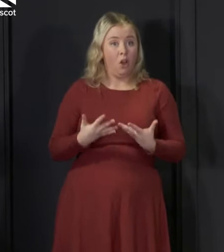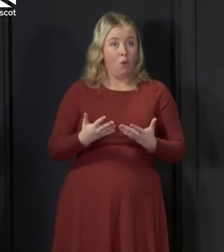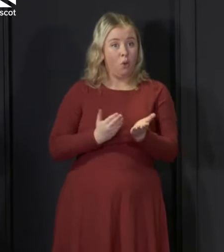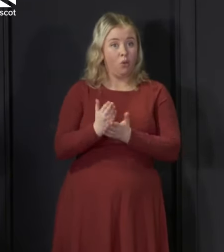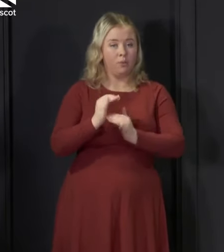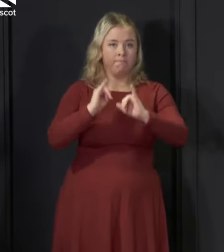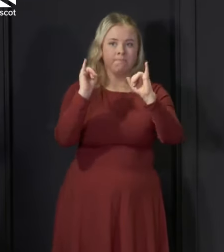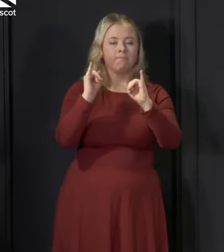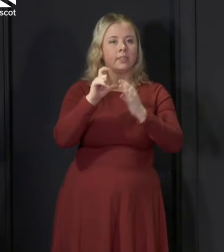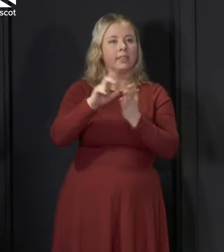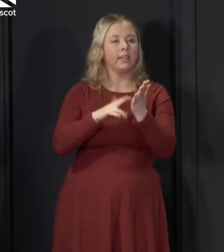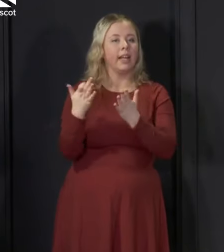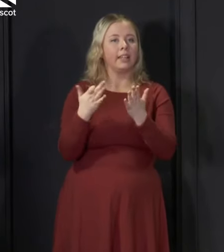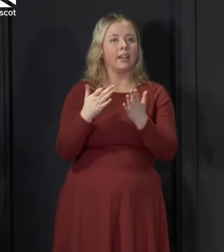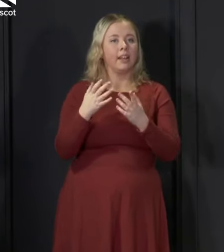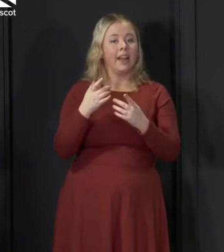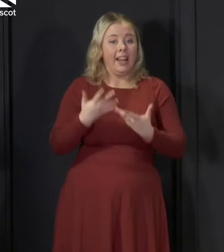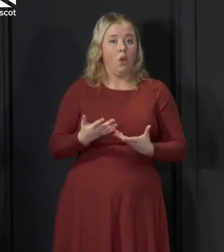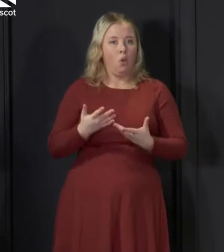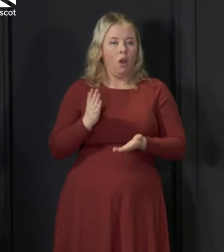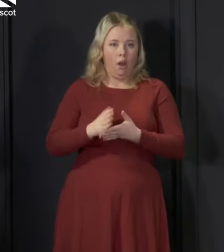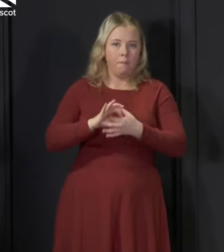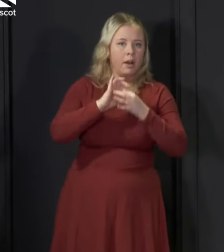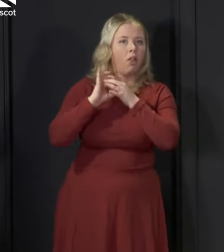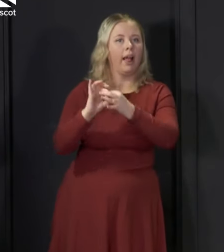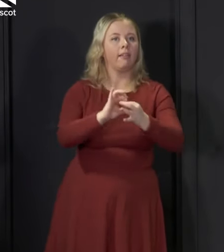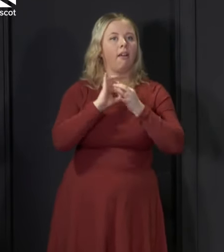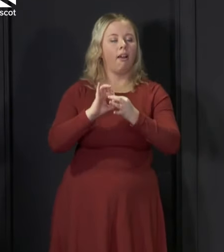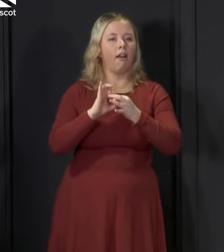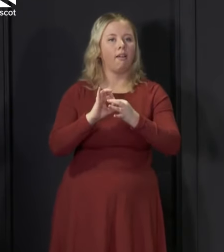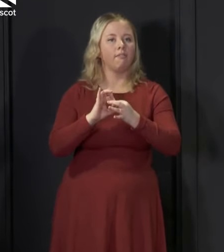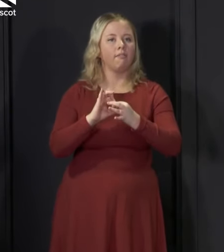crisis, this is a collective endeavour, and I want to be very clear about that. But is